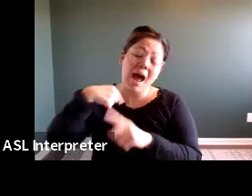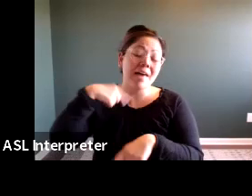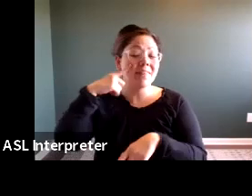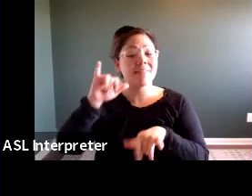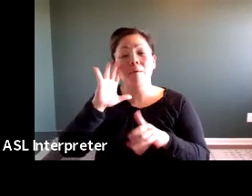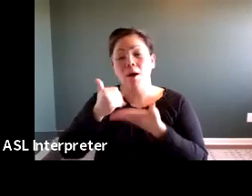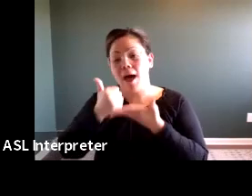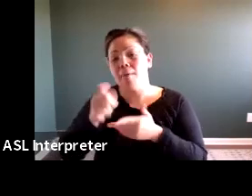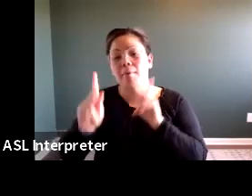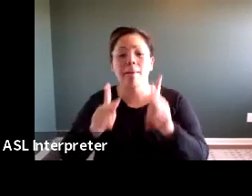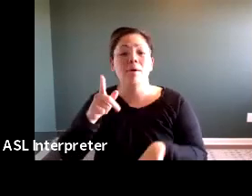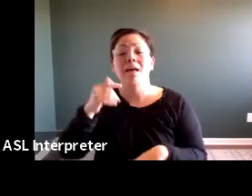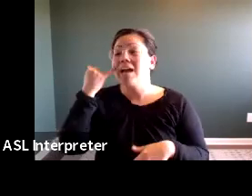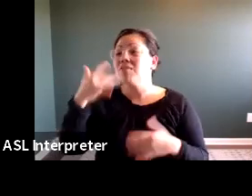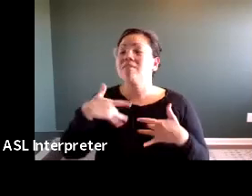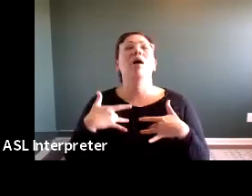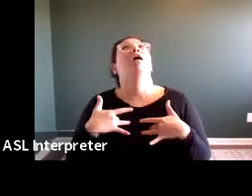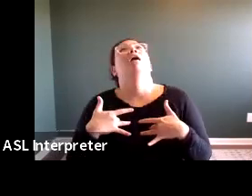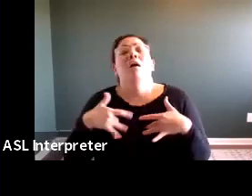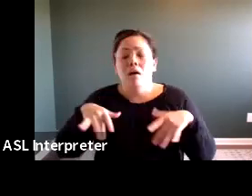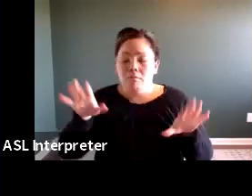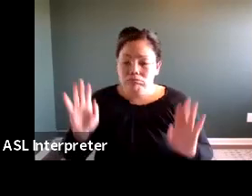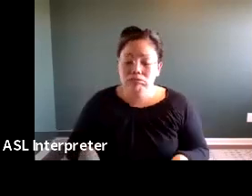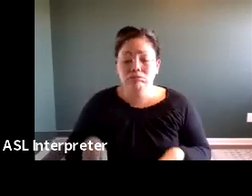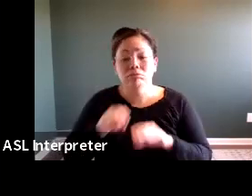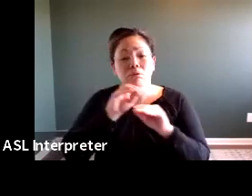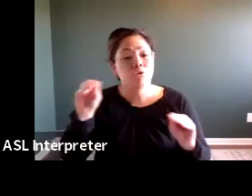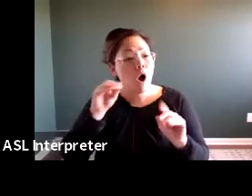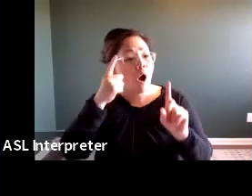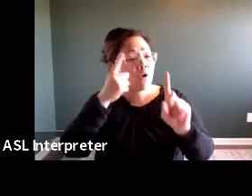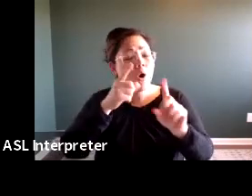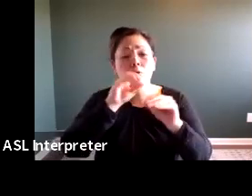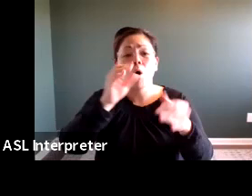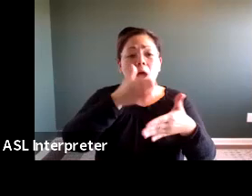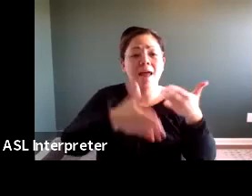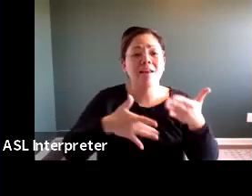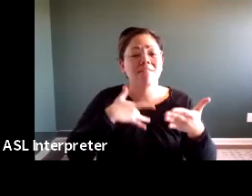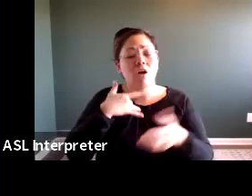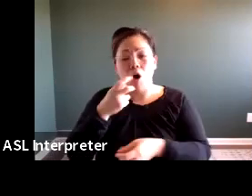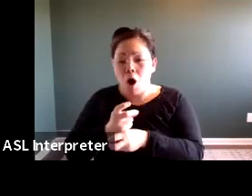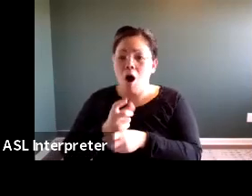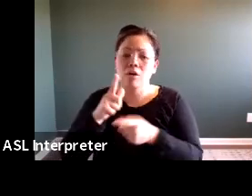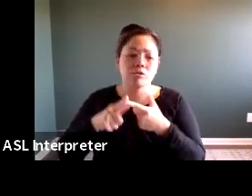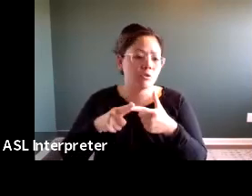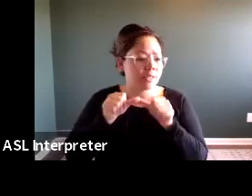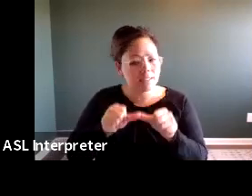when you just don't know when there's an end in sight, it's hard to continue to just you know, really, you know, keep yourselves and keep doing doing the right thing.